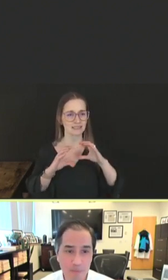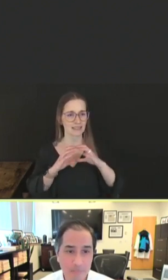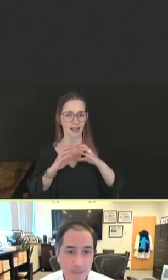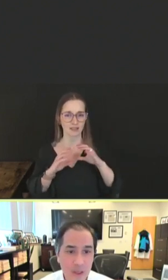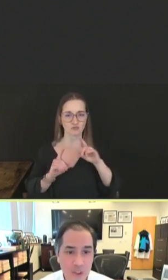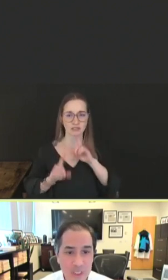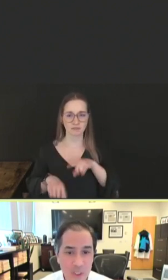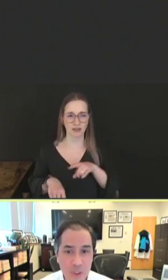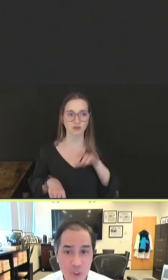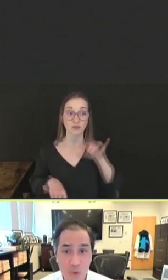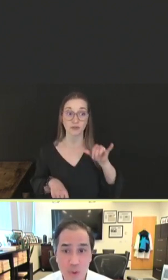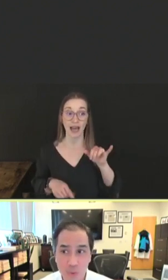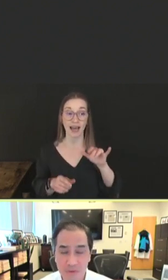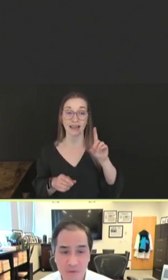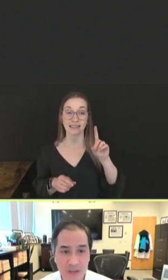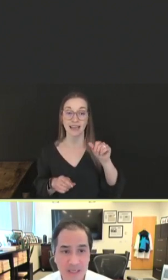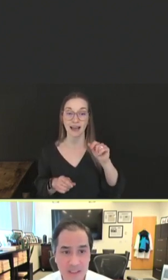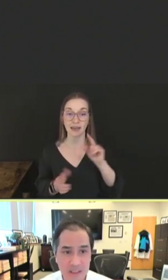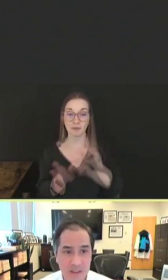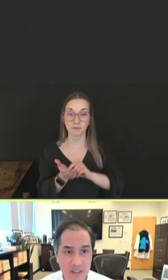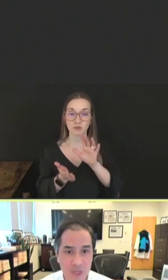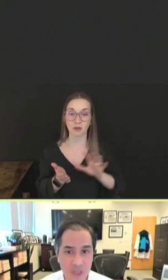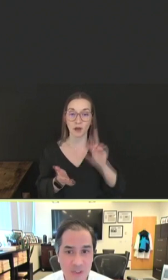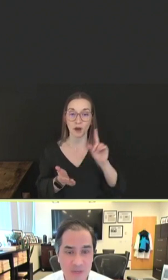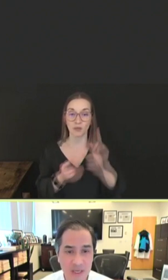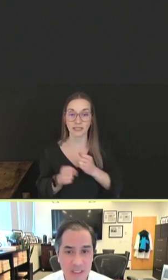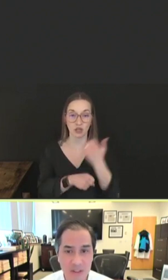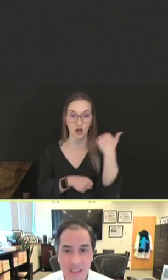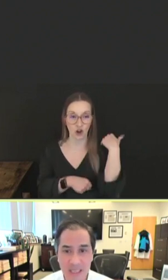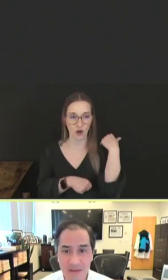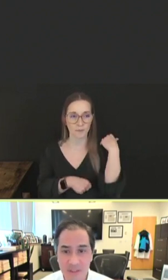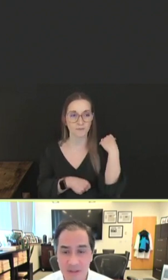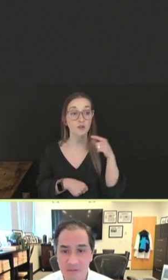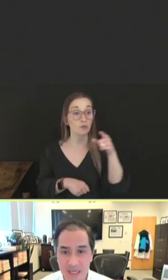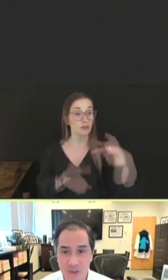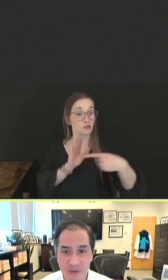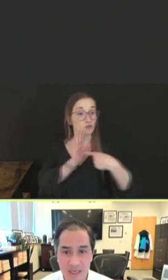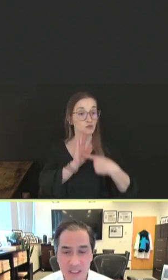So here, we show two different vaccines, the J&J vaccine on the left and the Pfizer vaccine